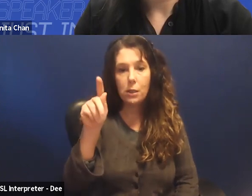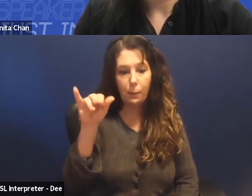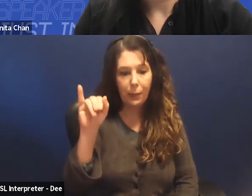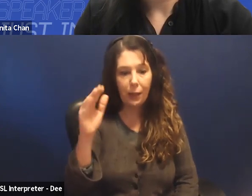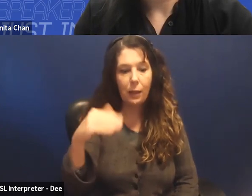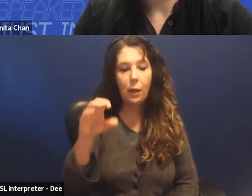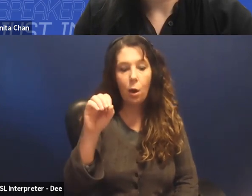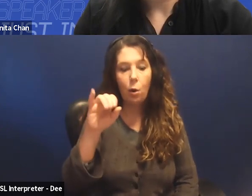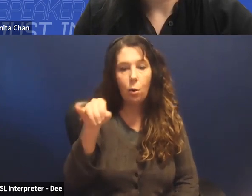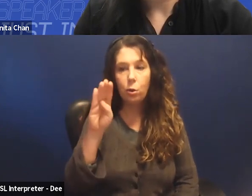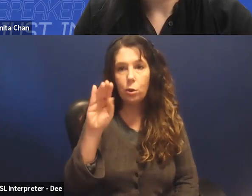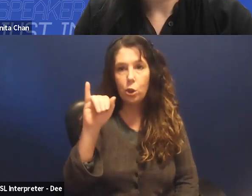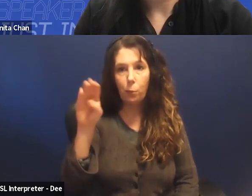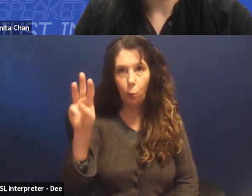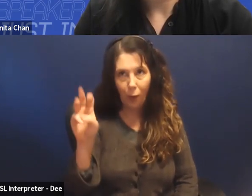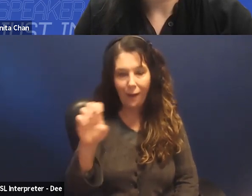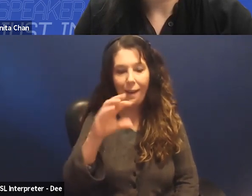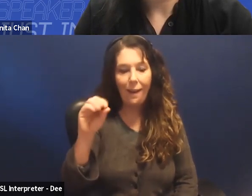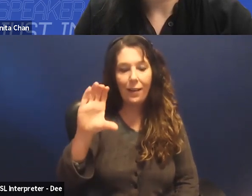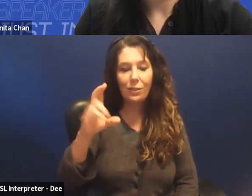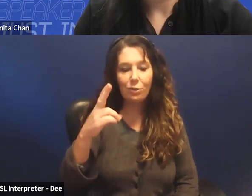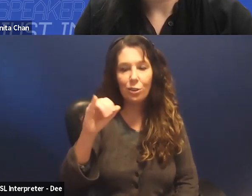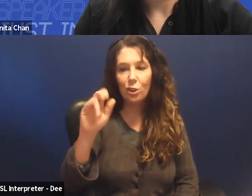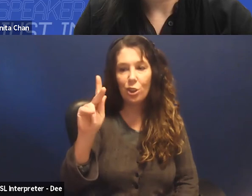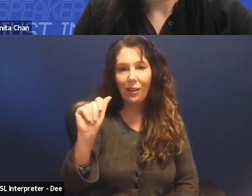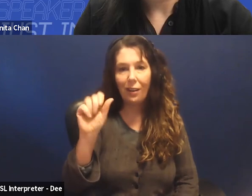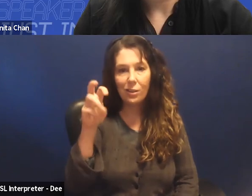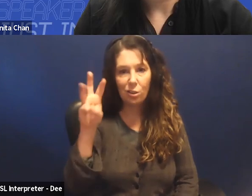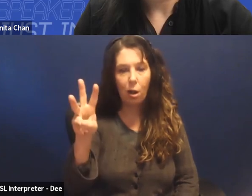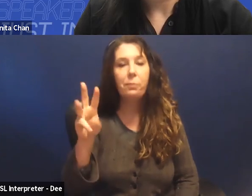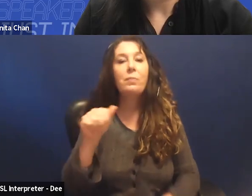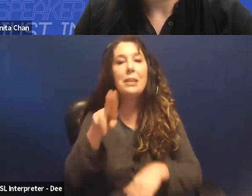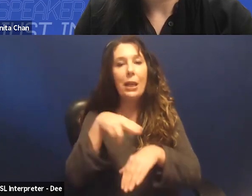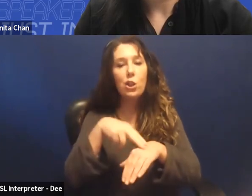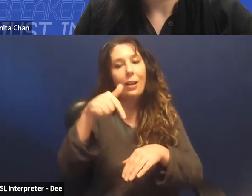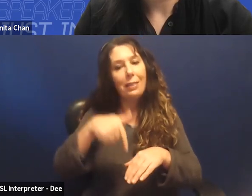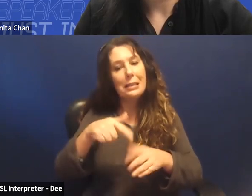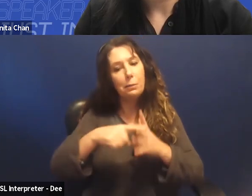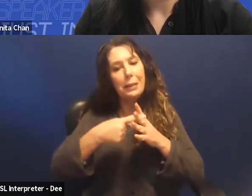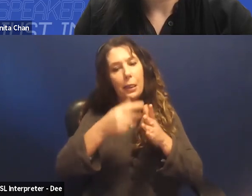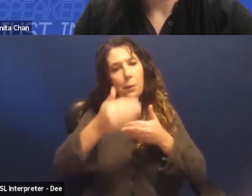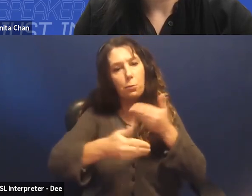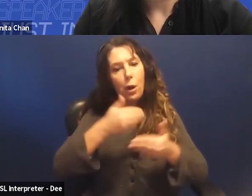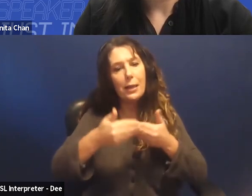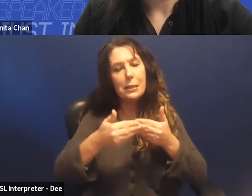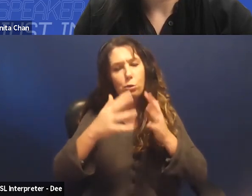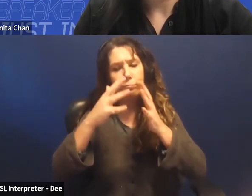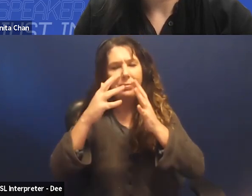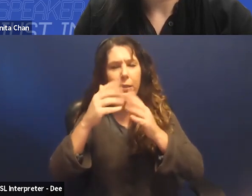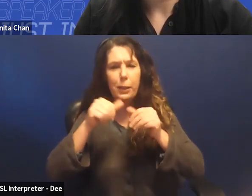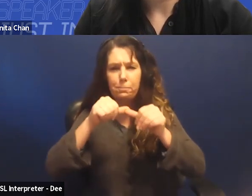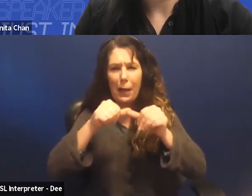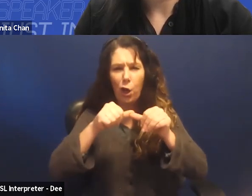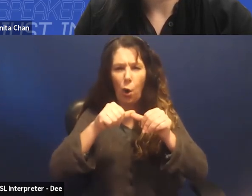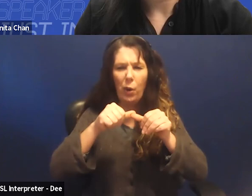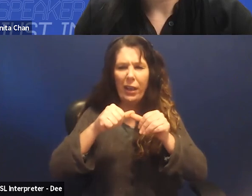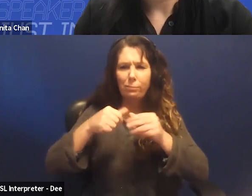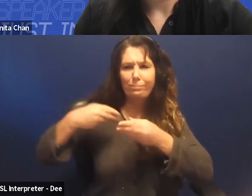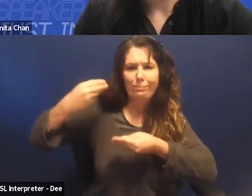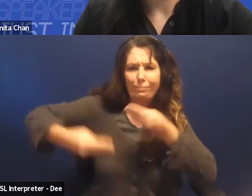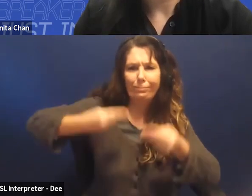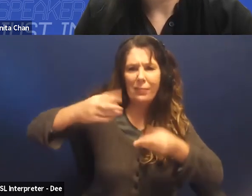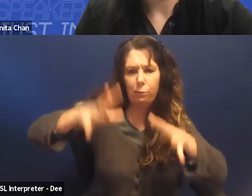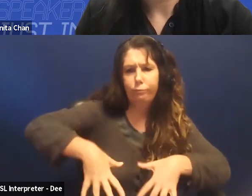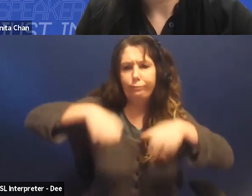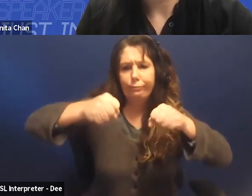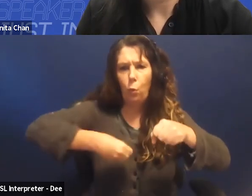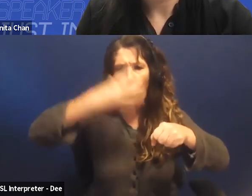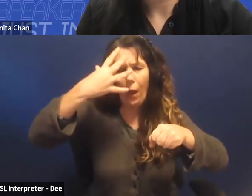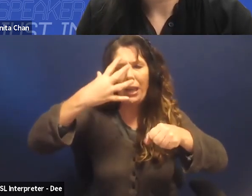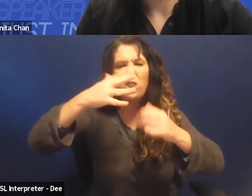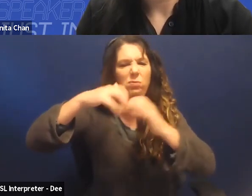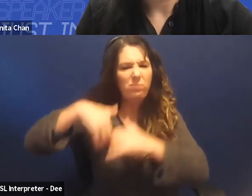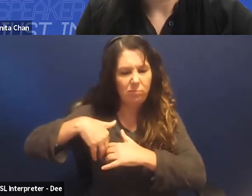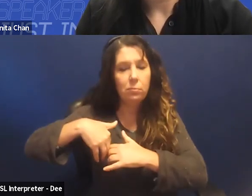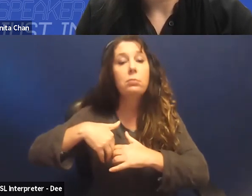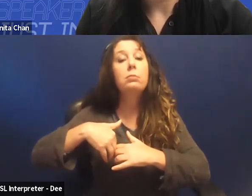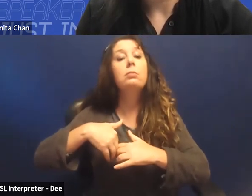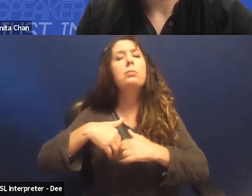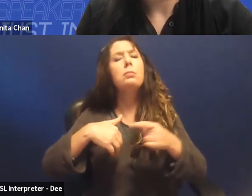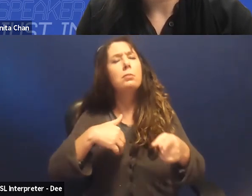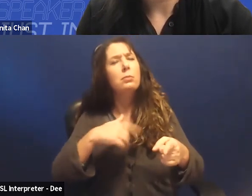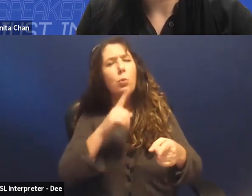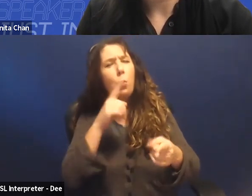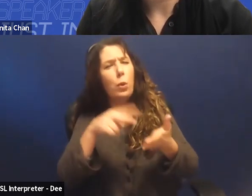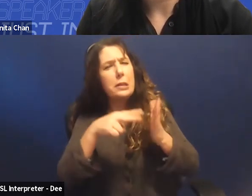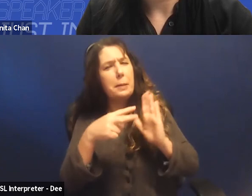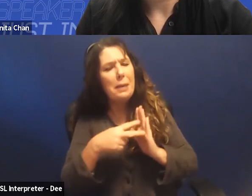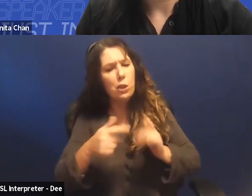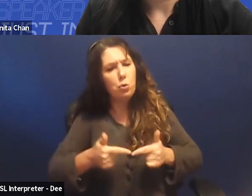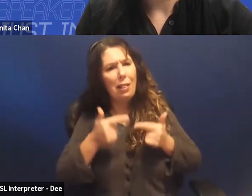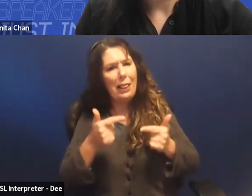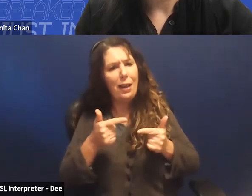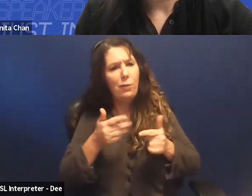This acknowledgement demonstrates a commitment to begin the process of working to dismantle the ongoing legacies of settler colonialism acknowledgement invite us to ask, what does it mean to live in a post and Neo colonial word.